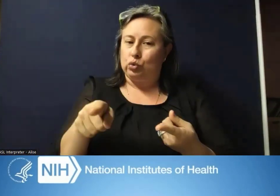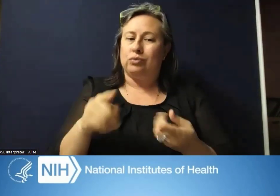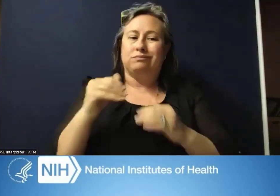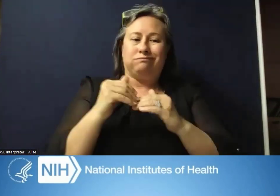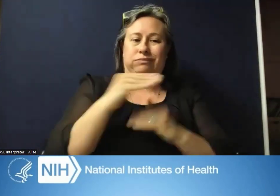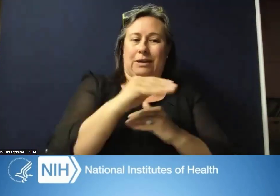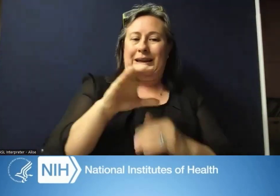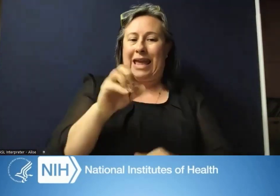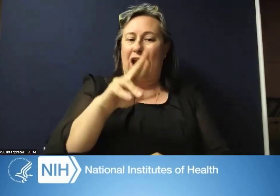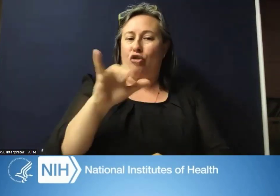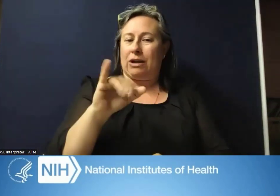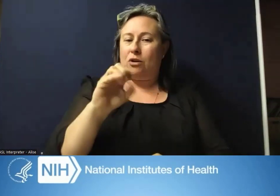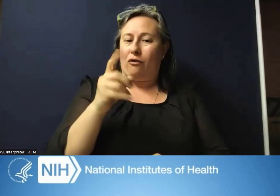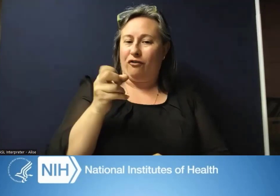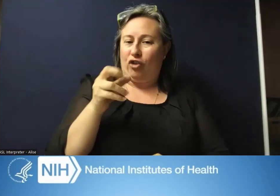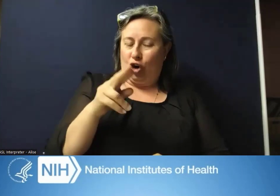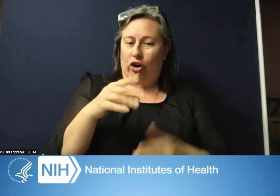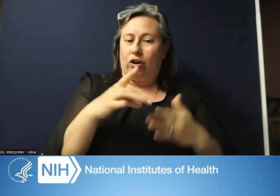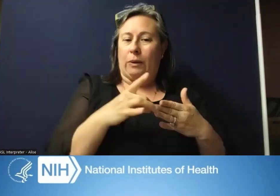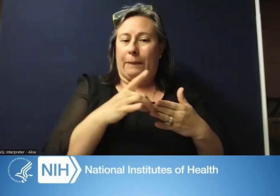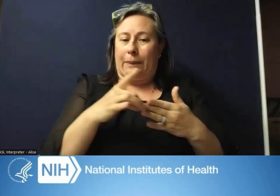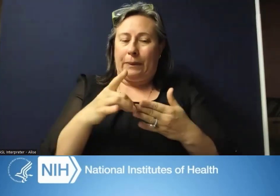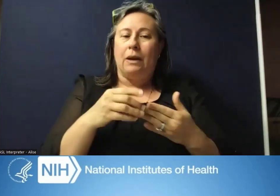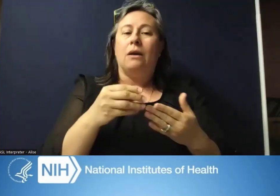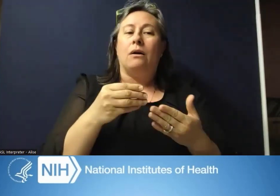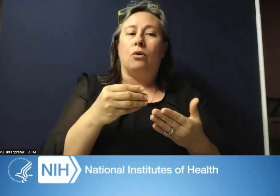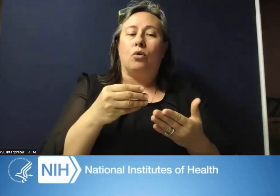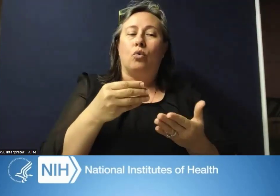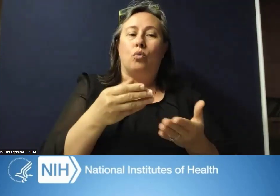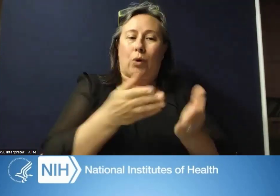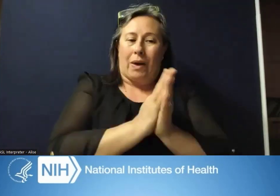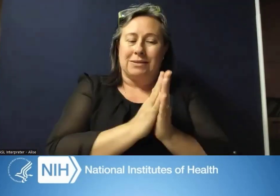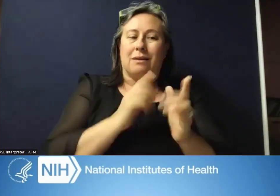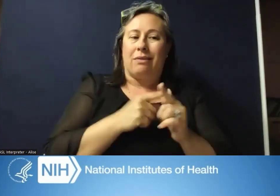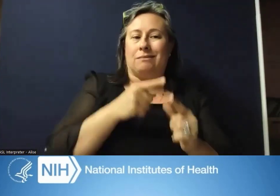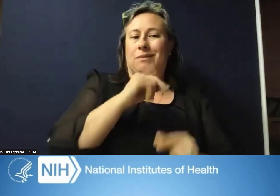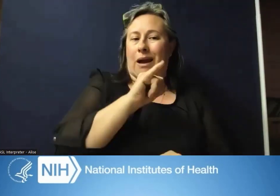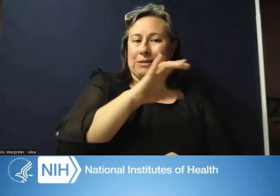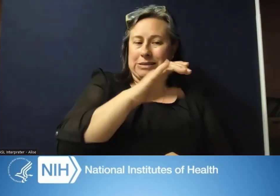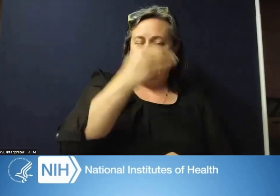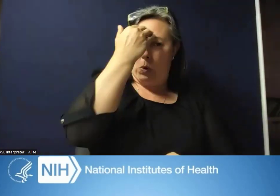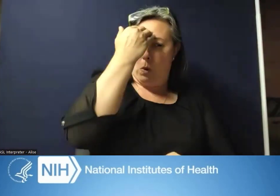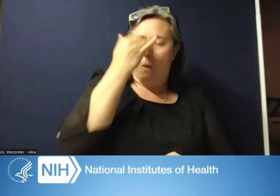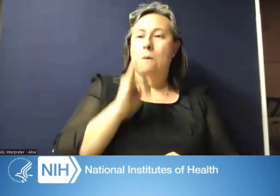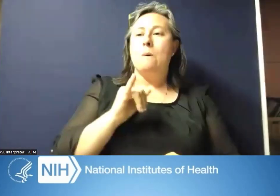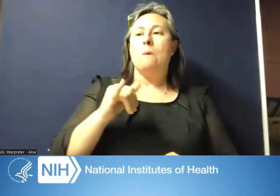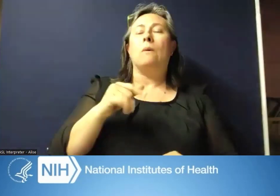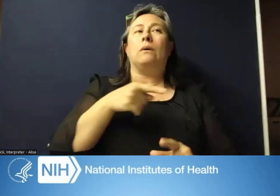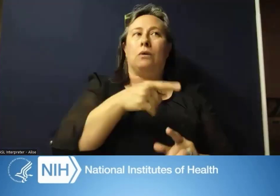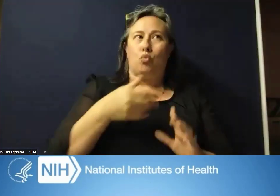At that point the IC does know that you have an unobligated balance that has been reviewed and reported on the FFR,